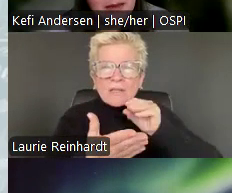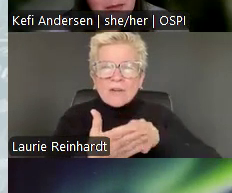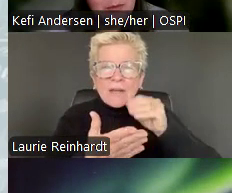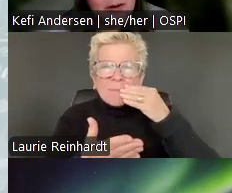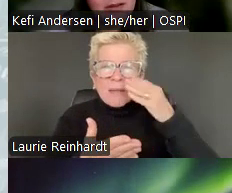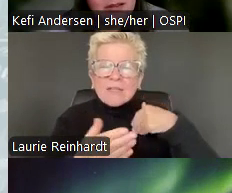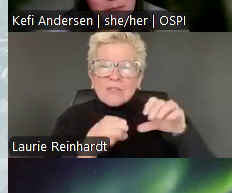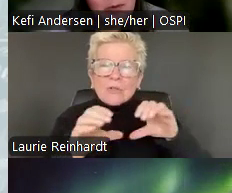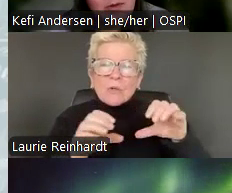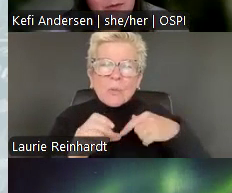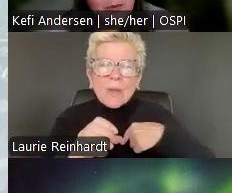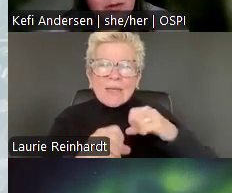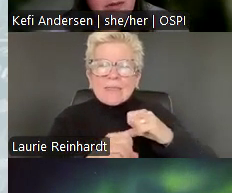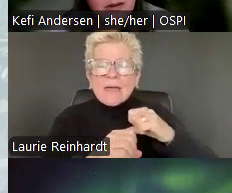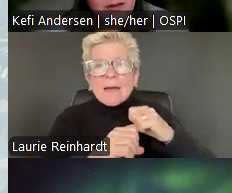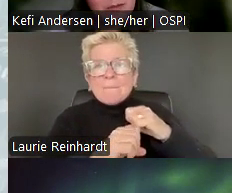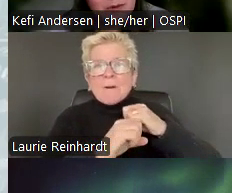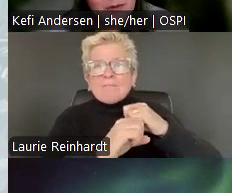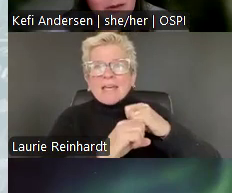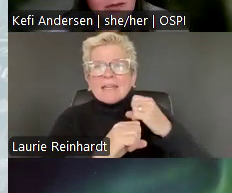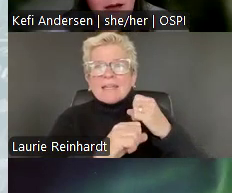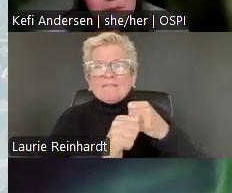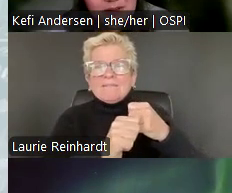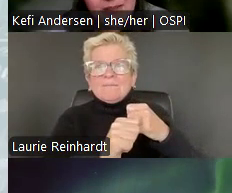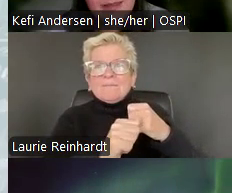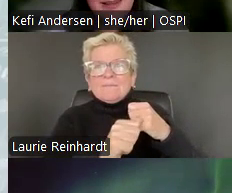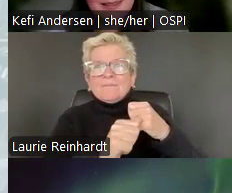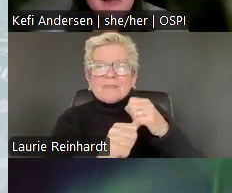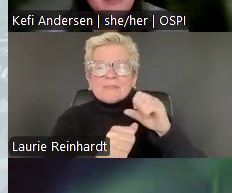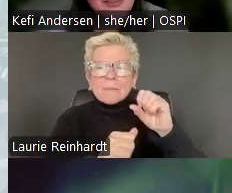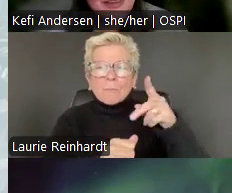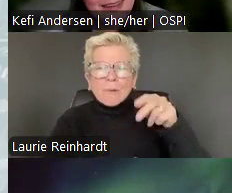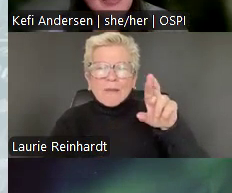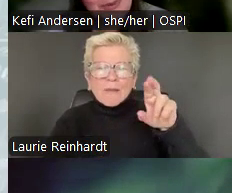to make it more accessible for more students when you do have options and you're thinking